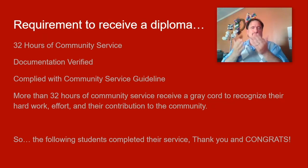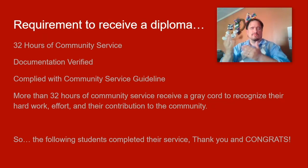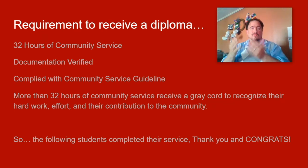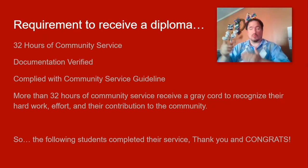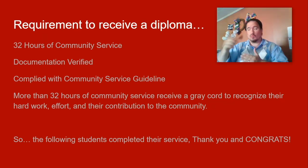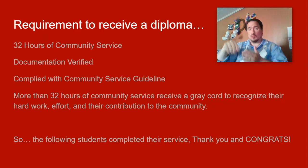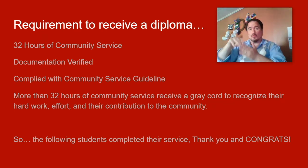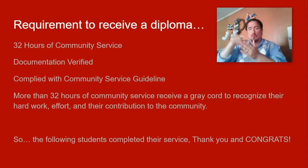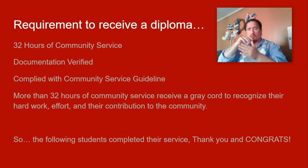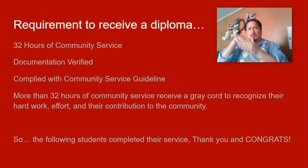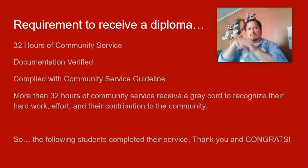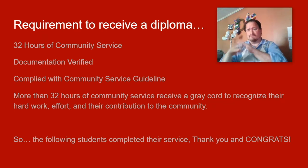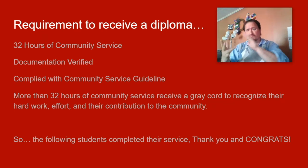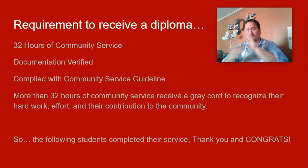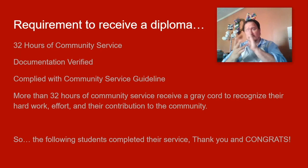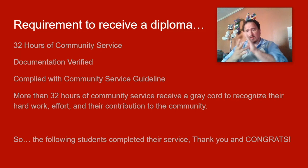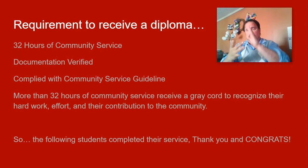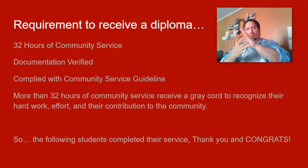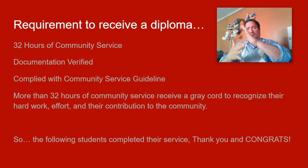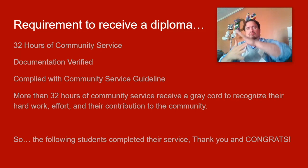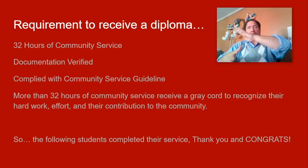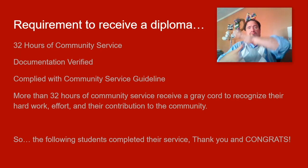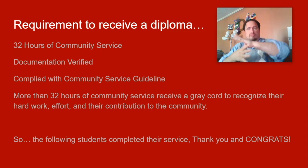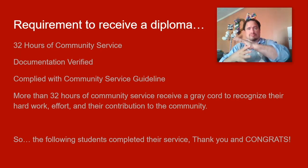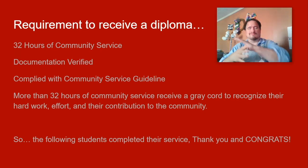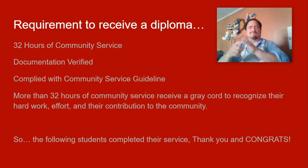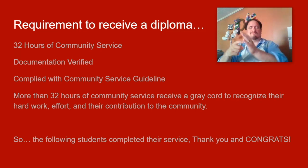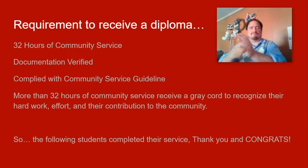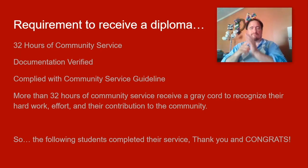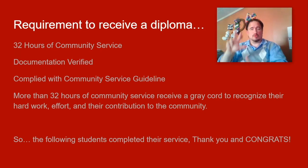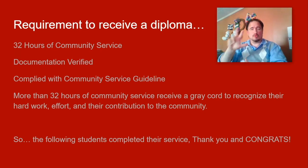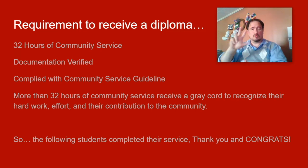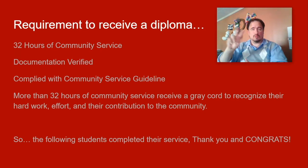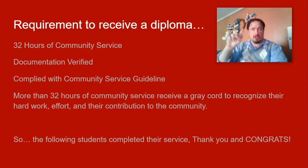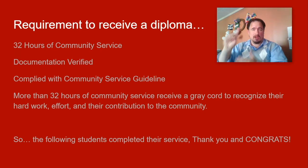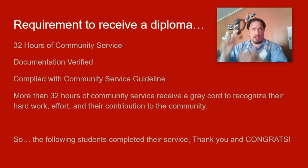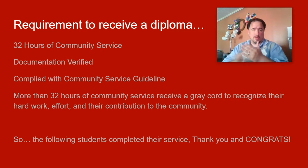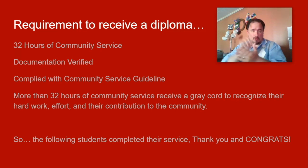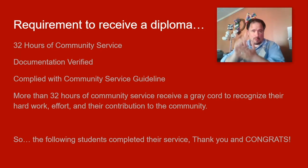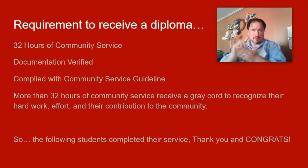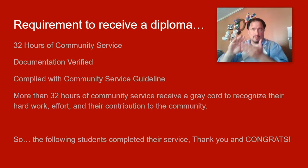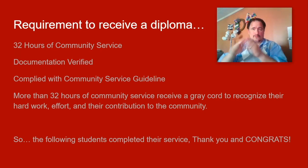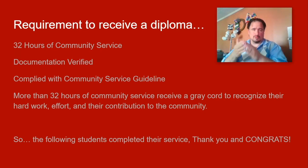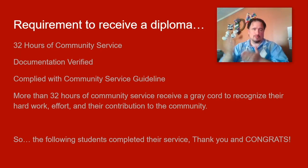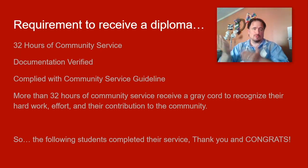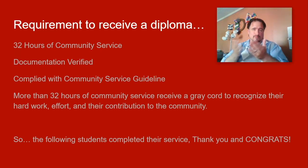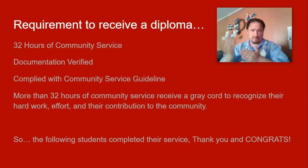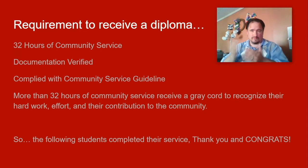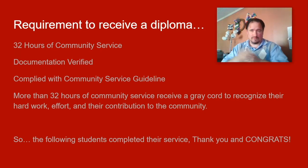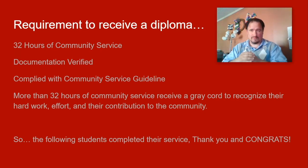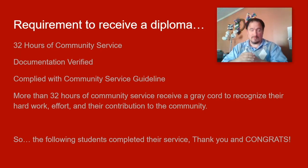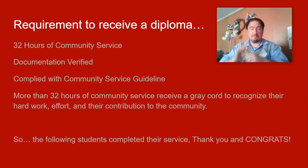Including community service hours to be completed during their four years of high school.